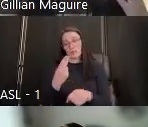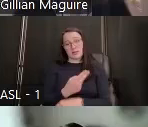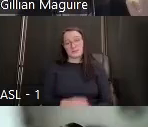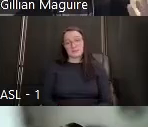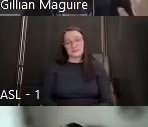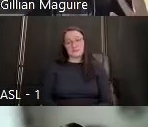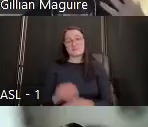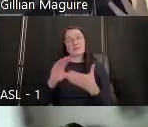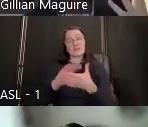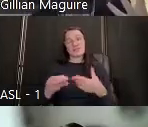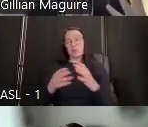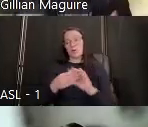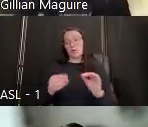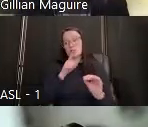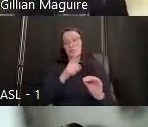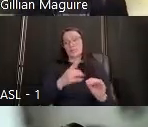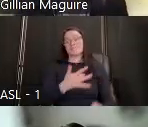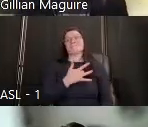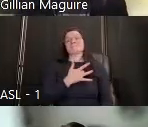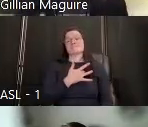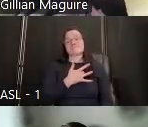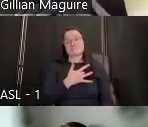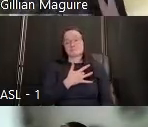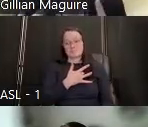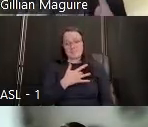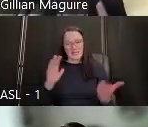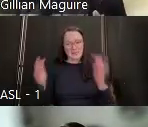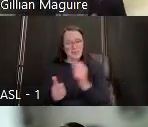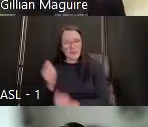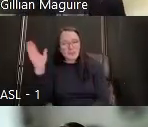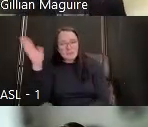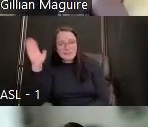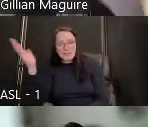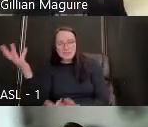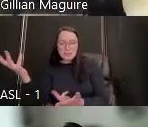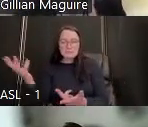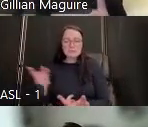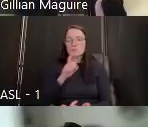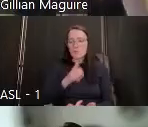much louder than most presentations in my mind. Uh you know seeing somebody actually doing the